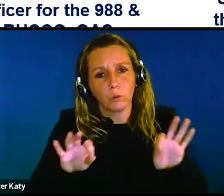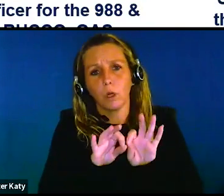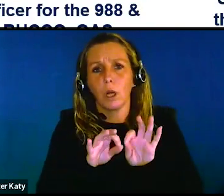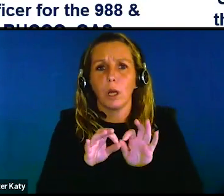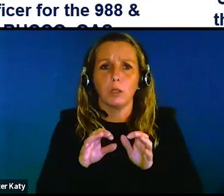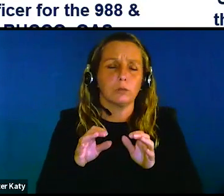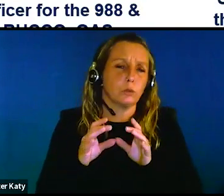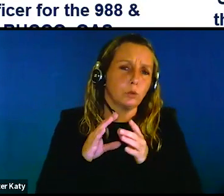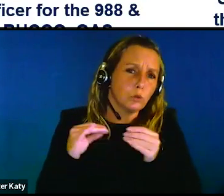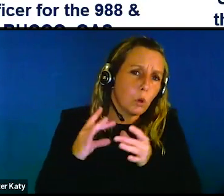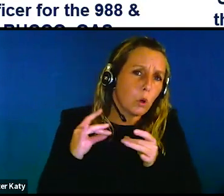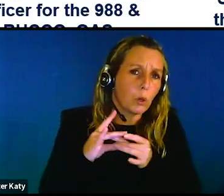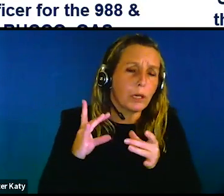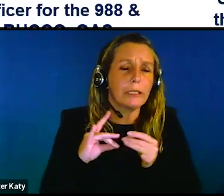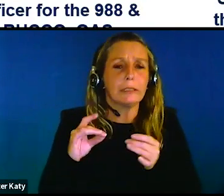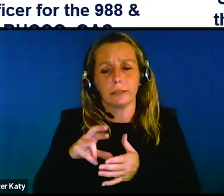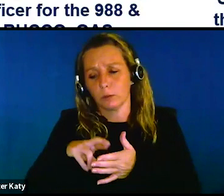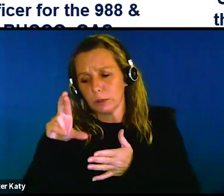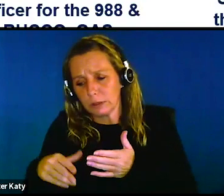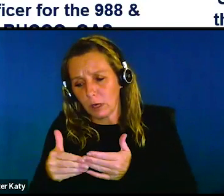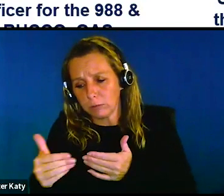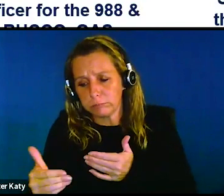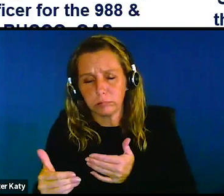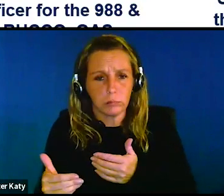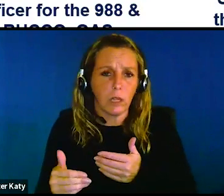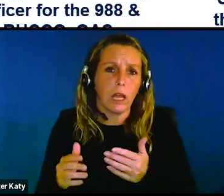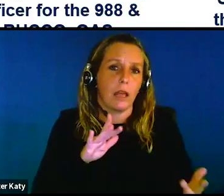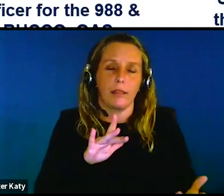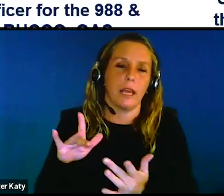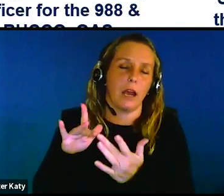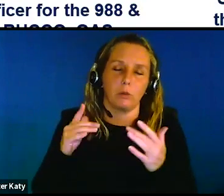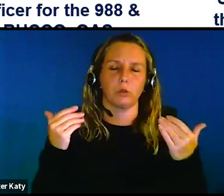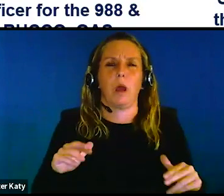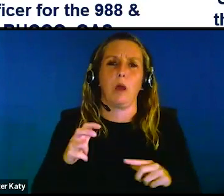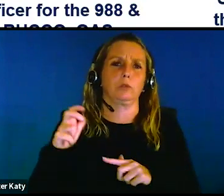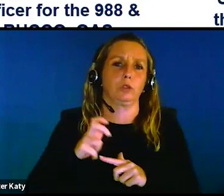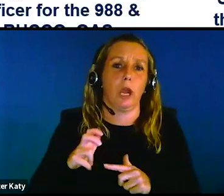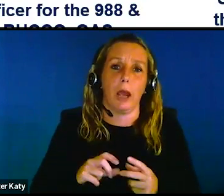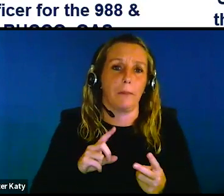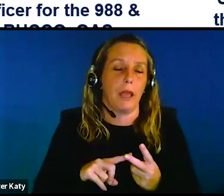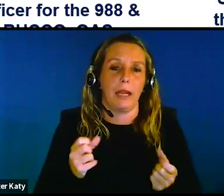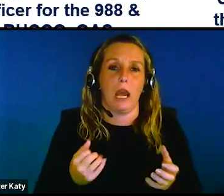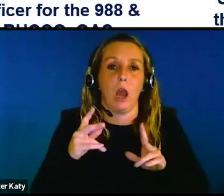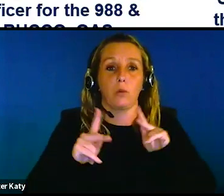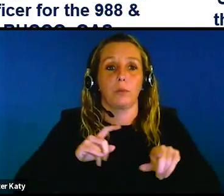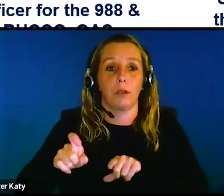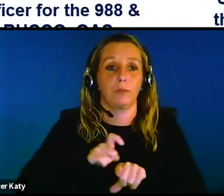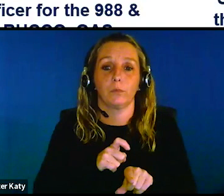And as Monika has said, the outreach has been incredible. And the number of calls to this date as beyond beyond,